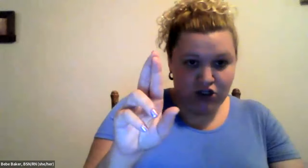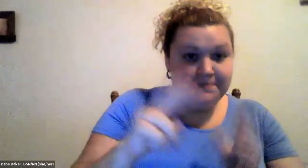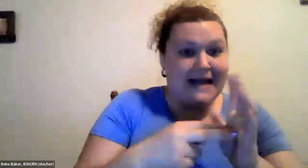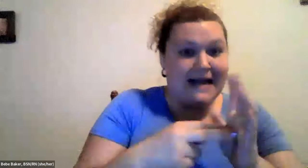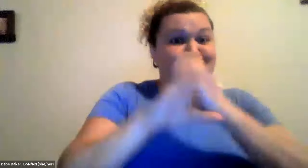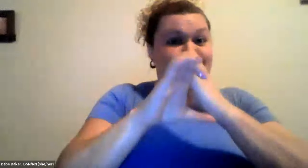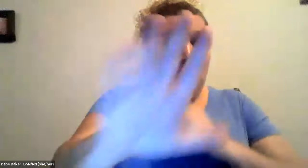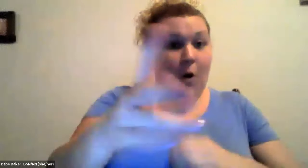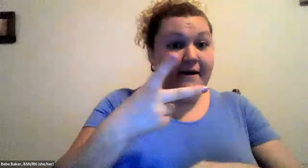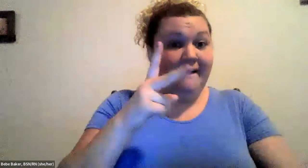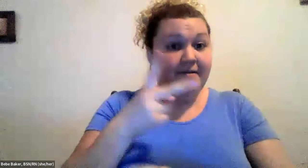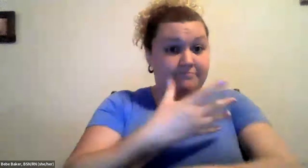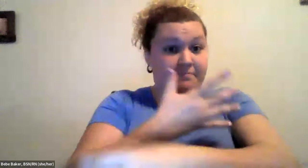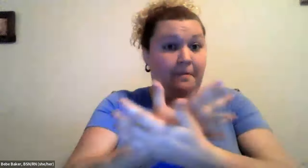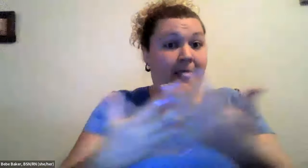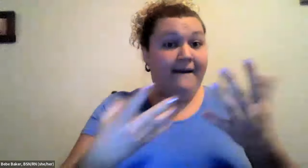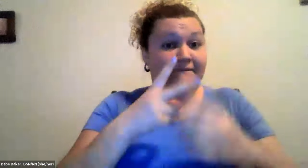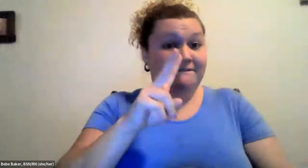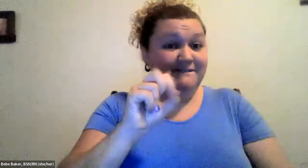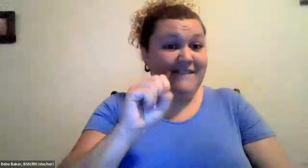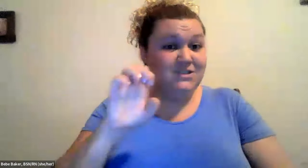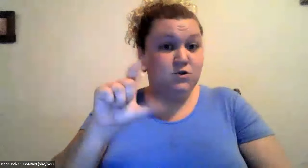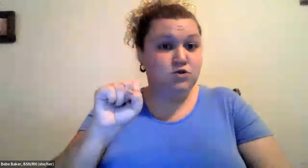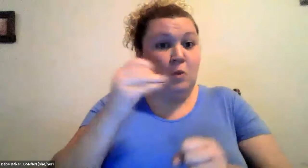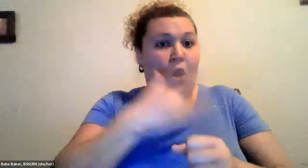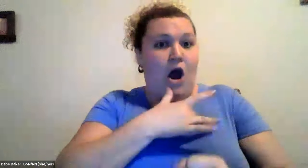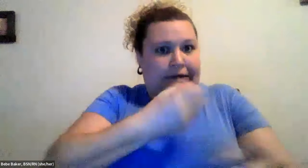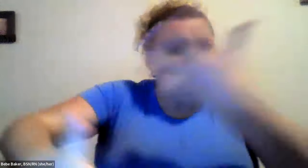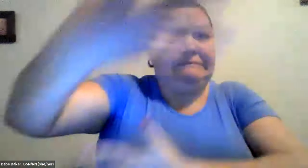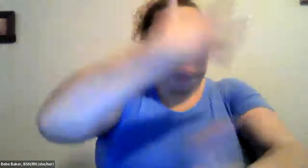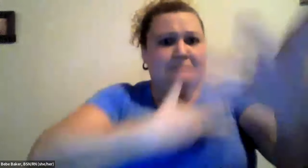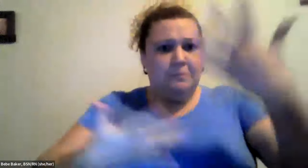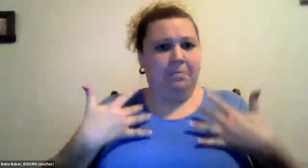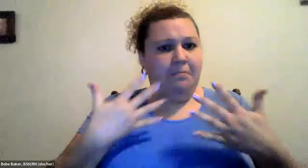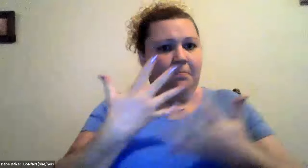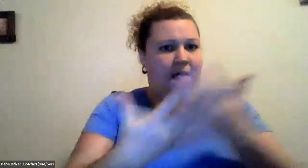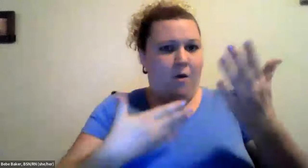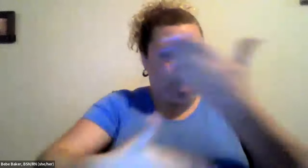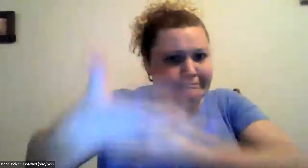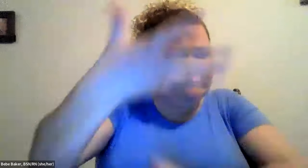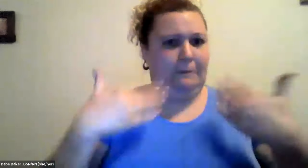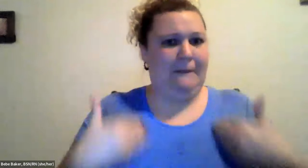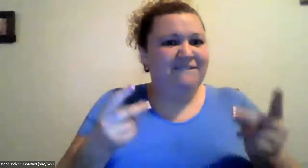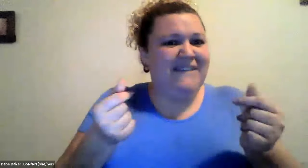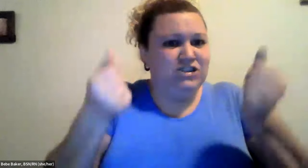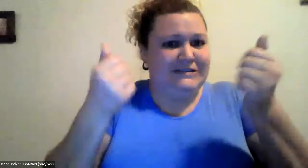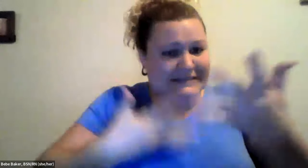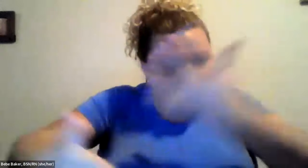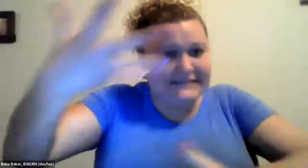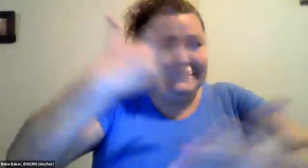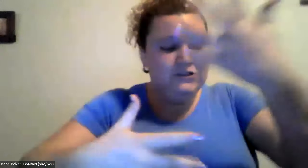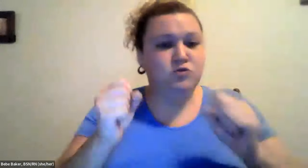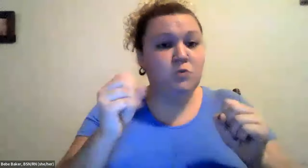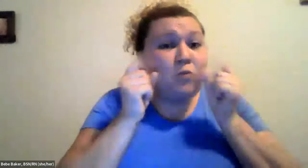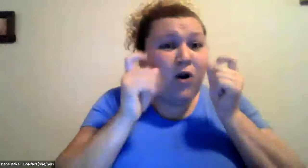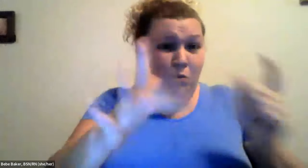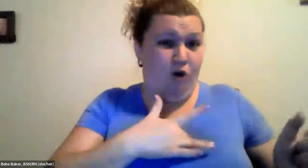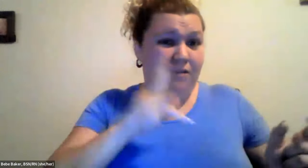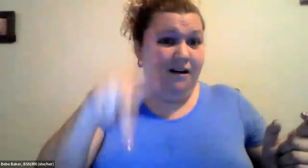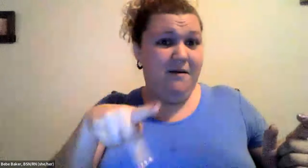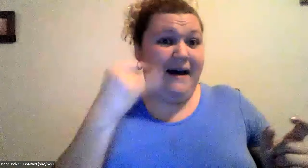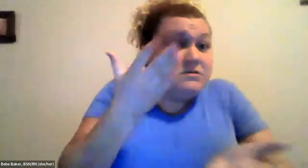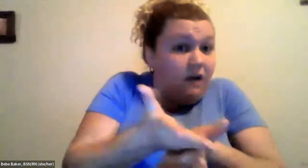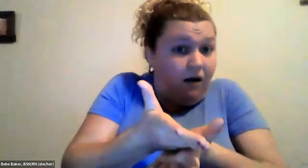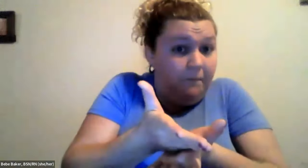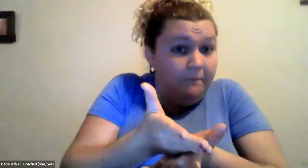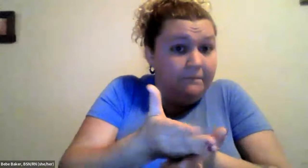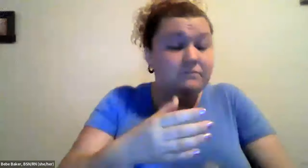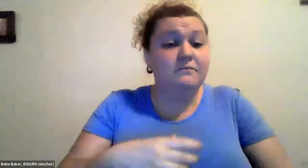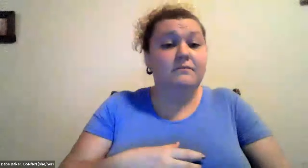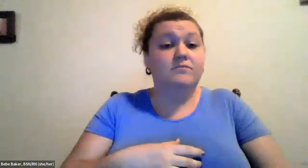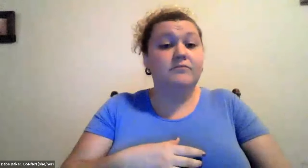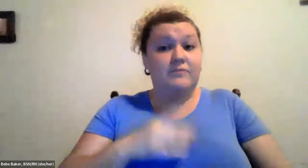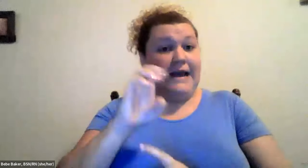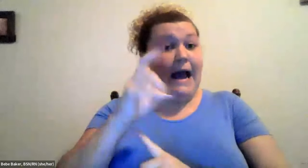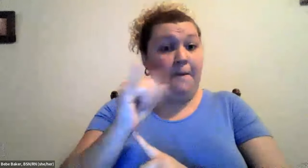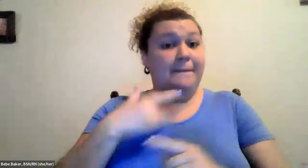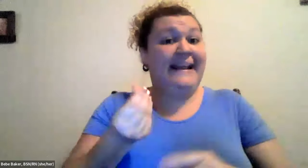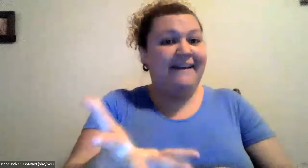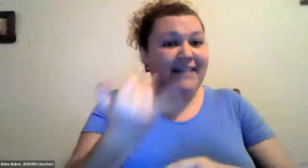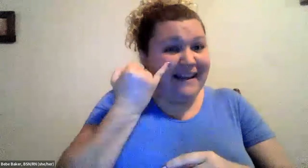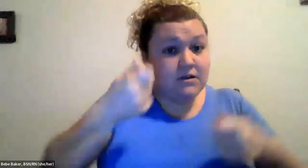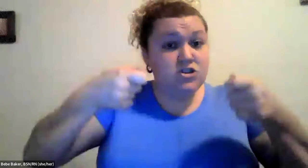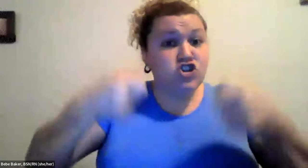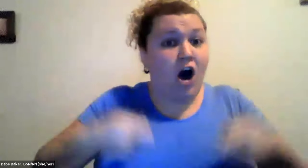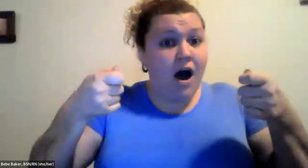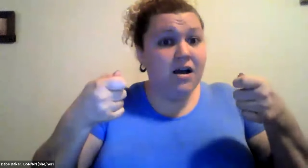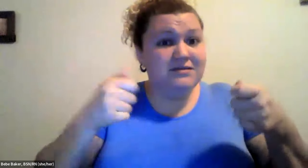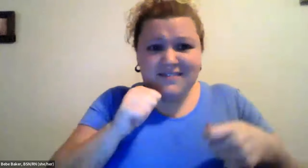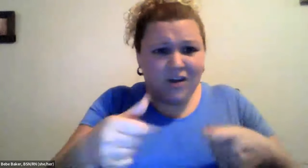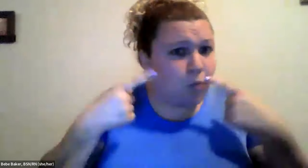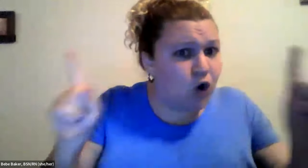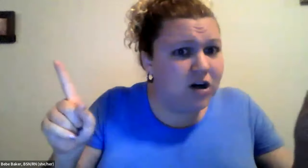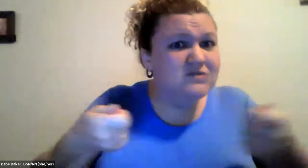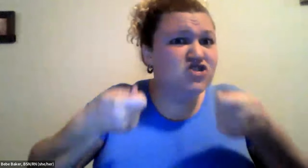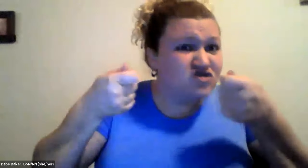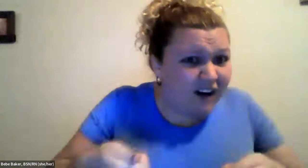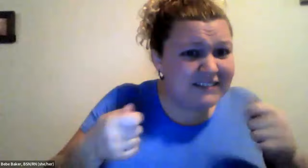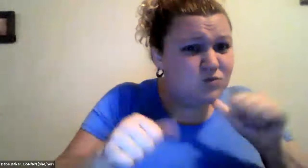Cristine Saunders: is called a vasodilators, which means it actually opens up the blood vessels, and so the blood can circulate better, and so it works quickly kind of wakes your heart up if your heart stops so that's given if the.